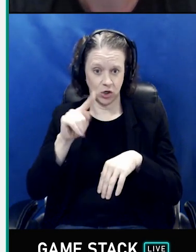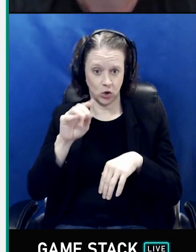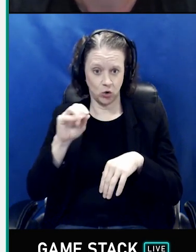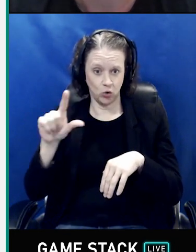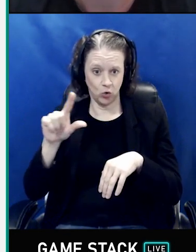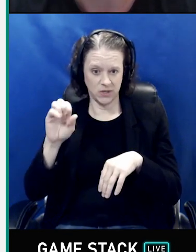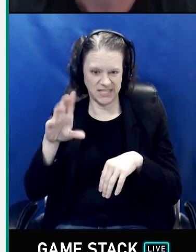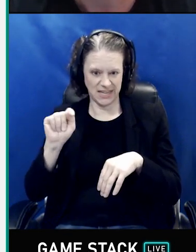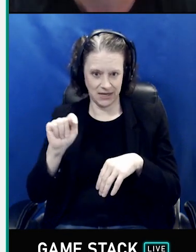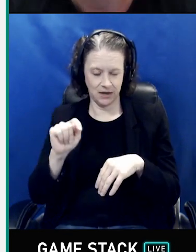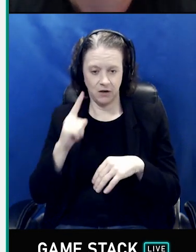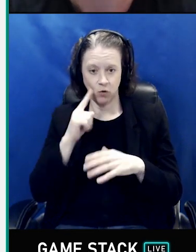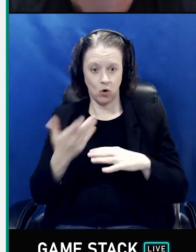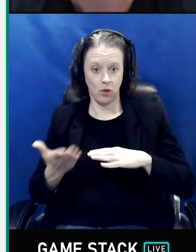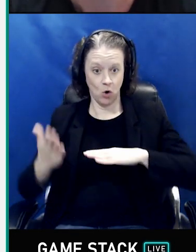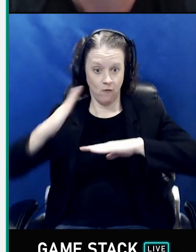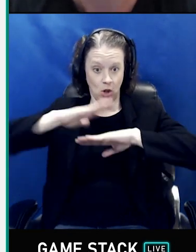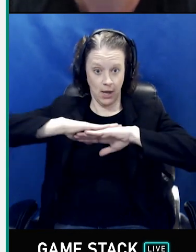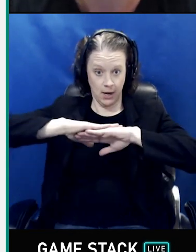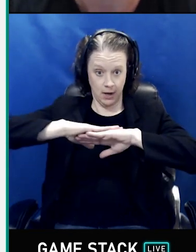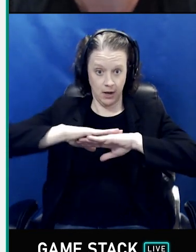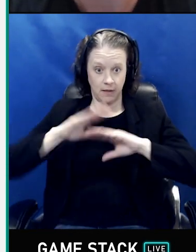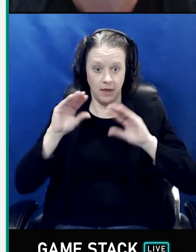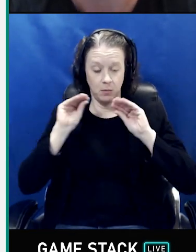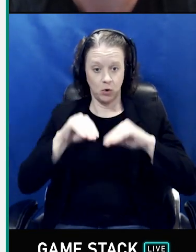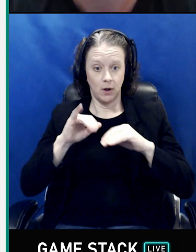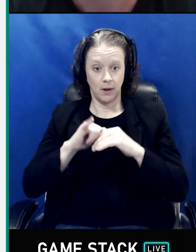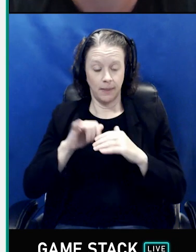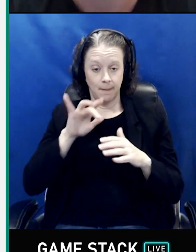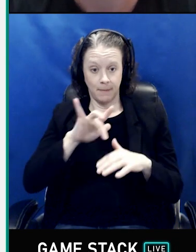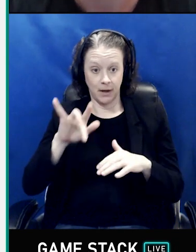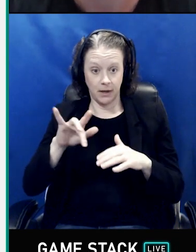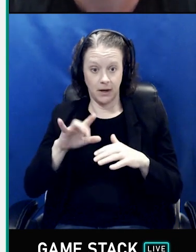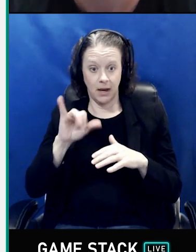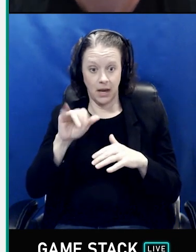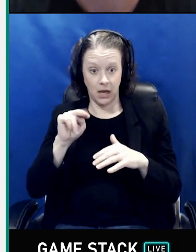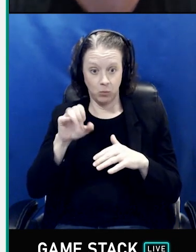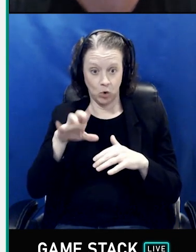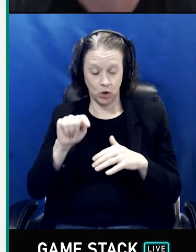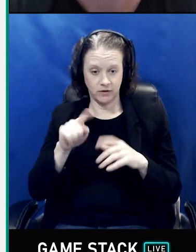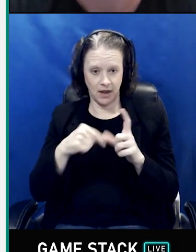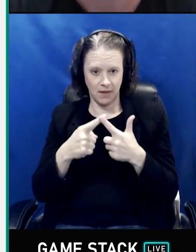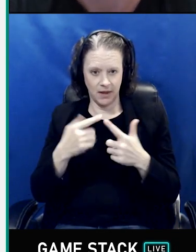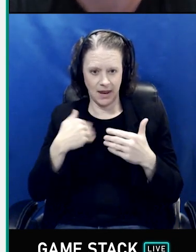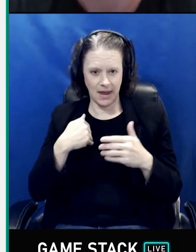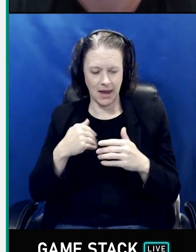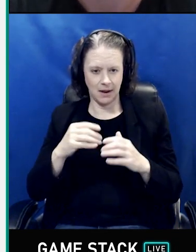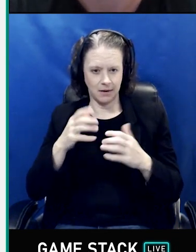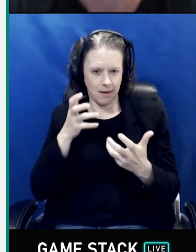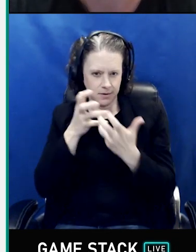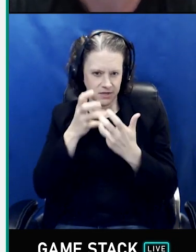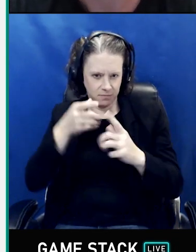they took the button inputs and combined that with custom assets tailored to the UI of their title.